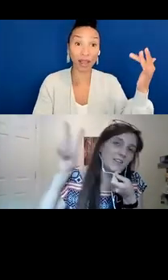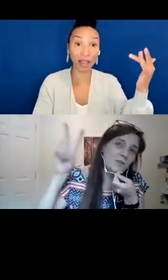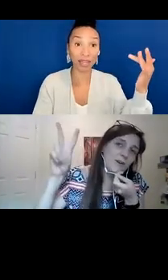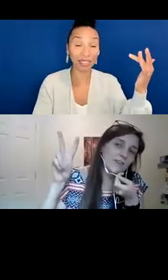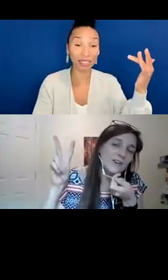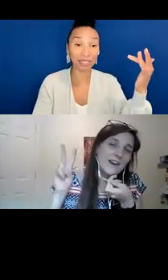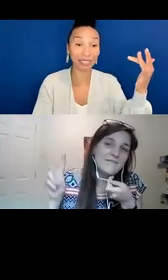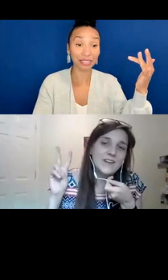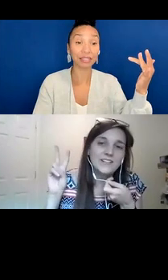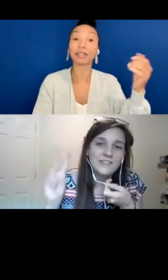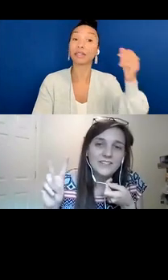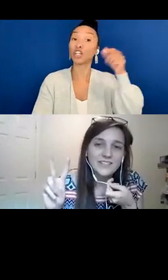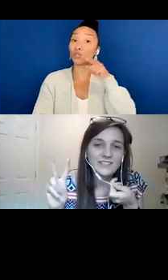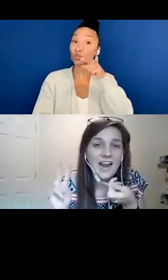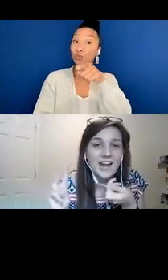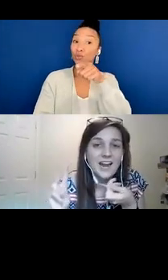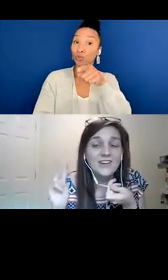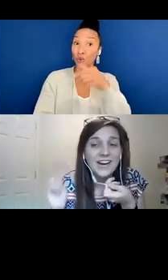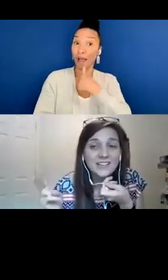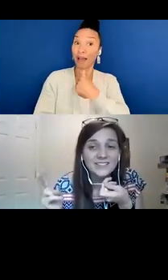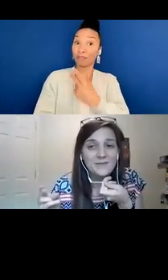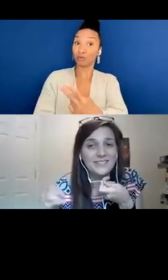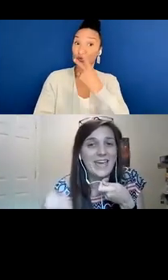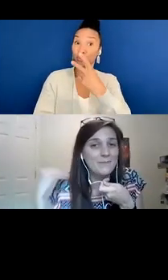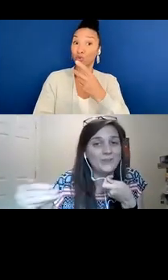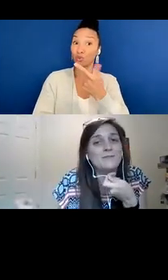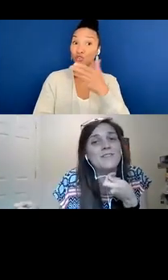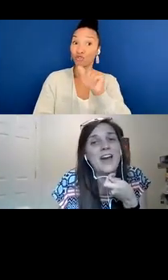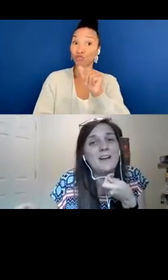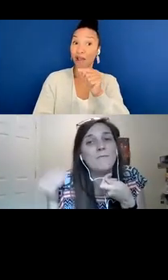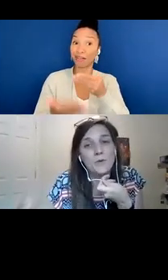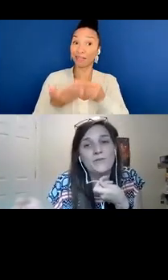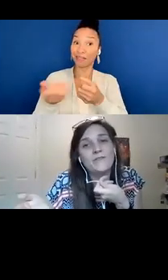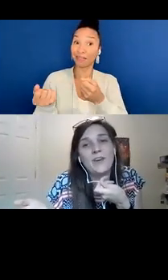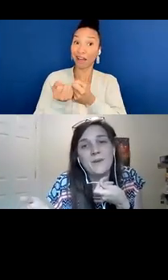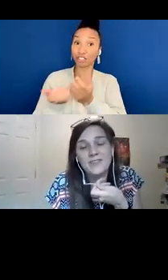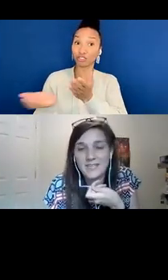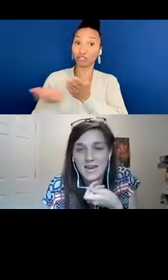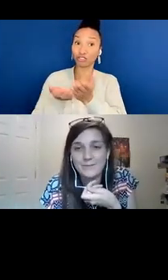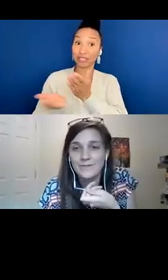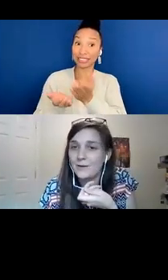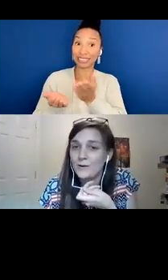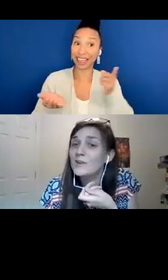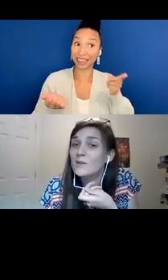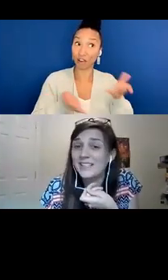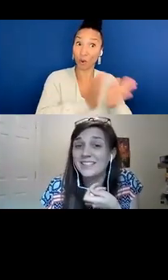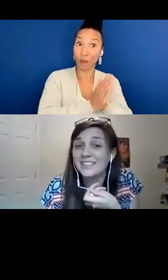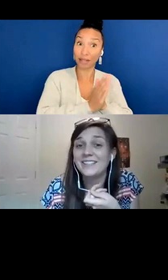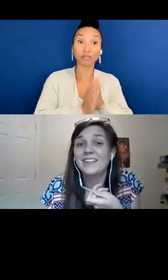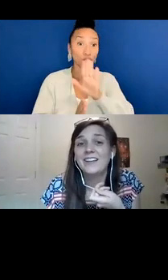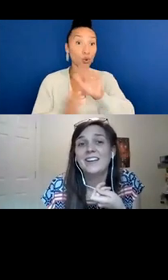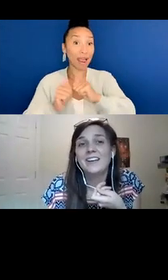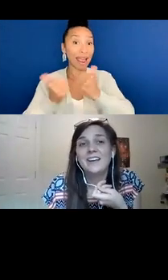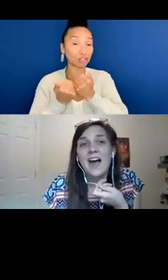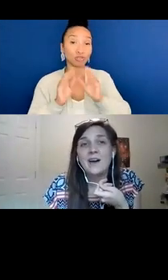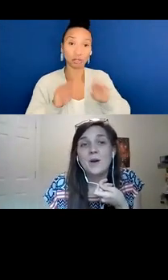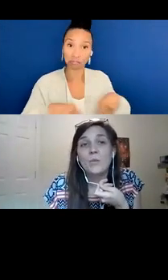two of your grant-funded services and your agency was able to provide both of them at the time they were requested.